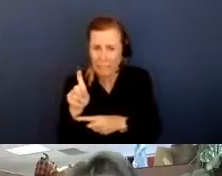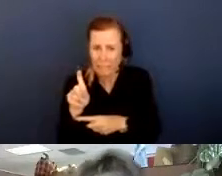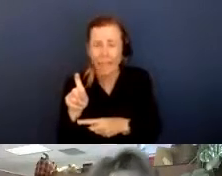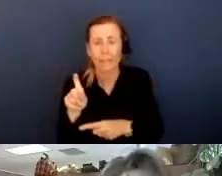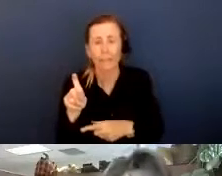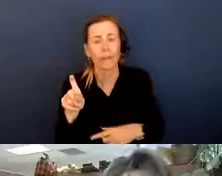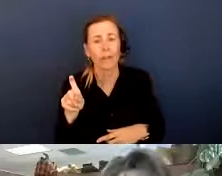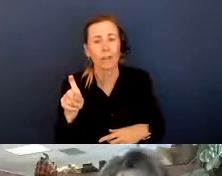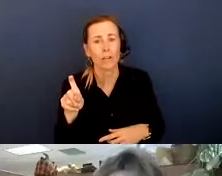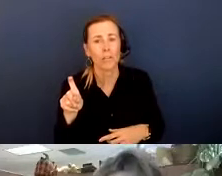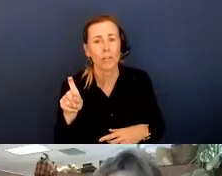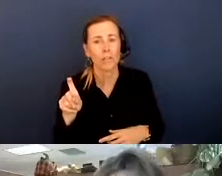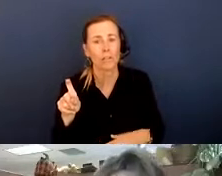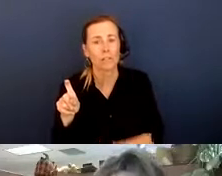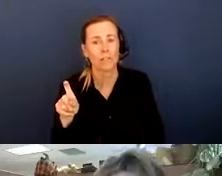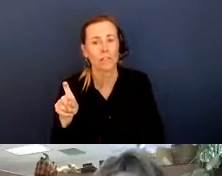Tom: Correct, she is for CLP program. That is correct.